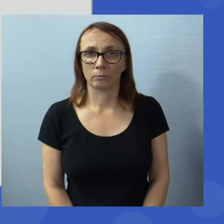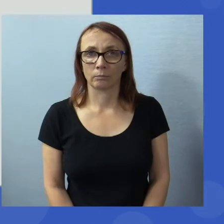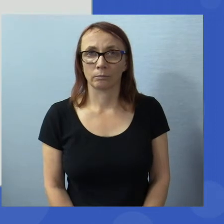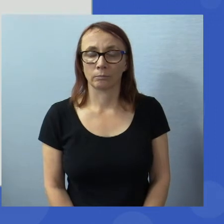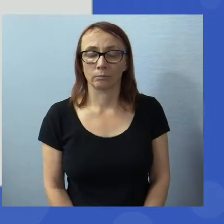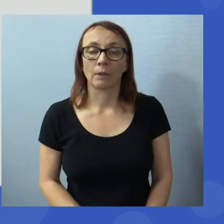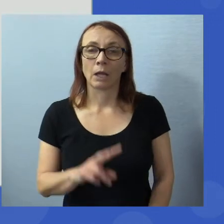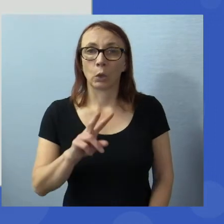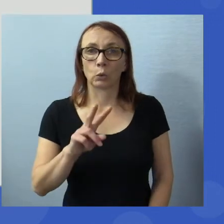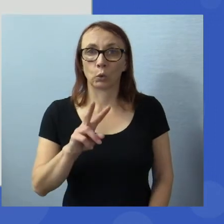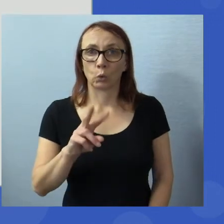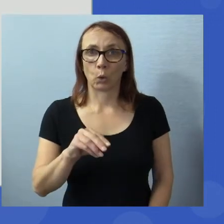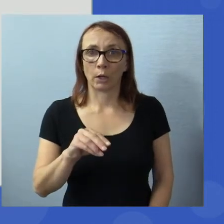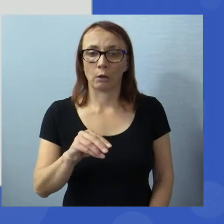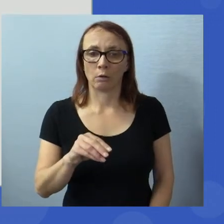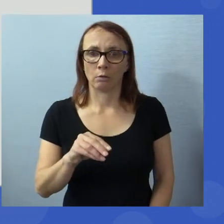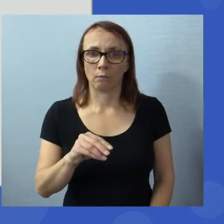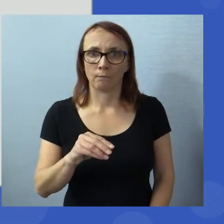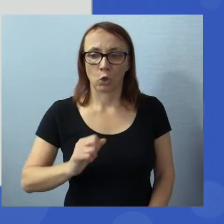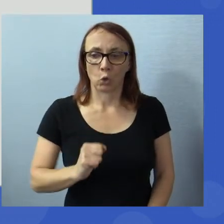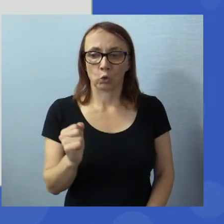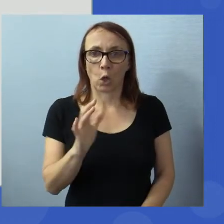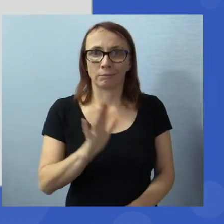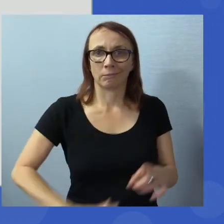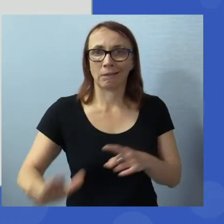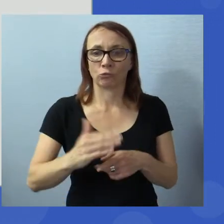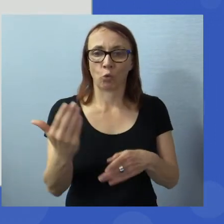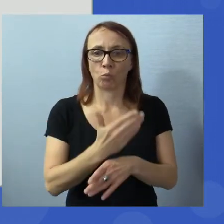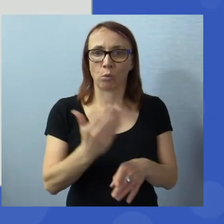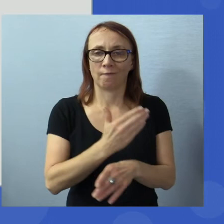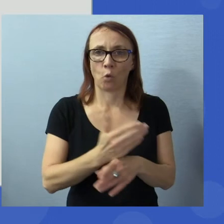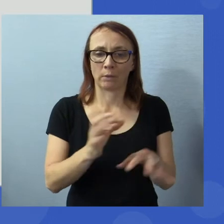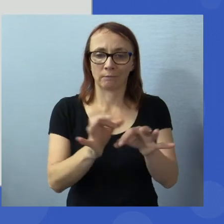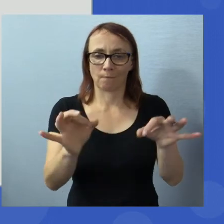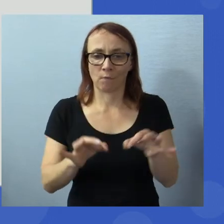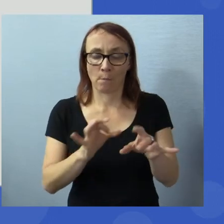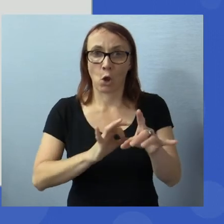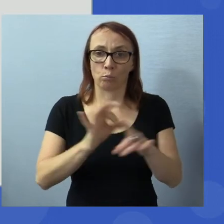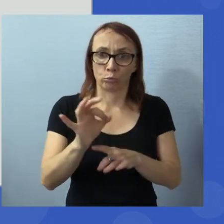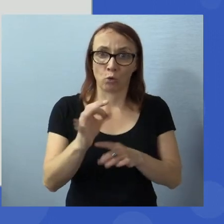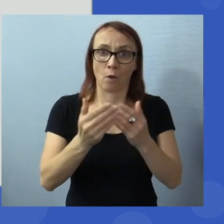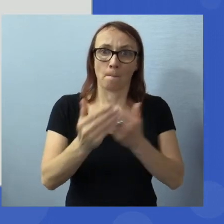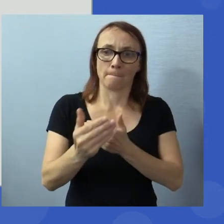number 12 to build on Scotland's national performance framework by further investing in sustainable development Science and Technology in